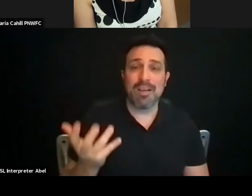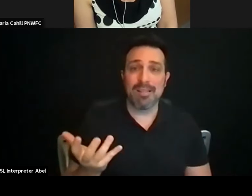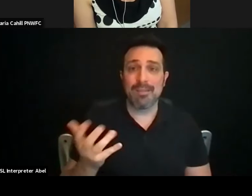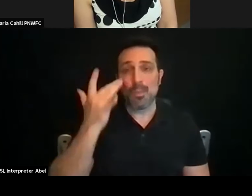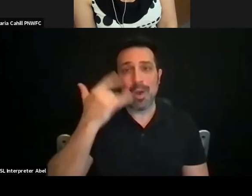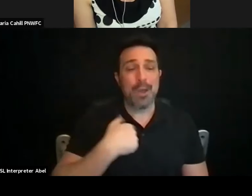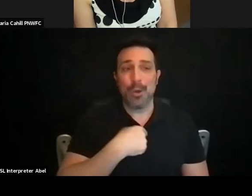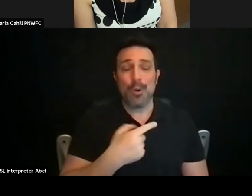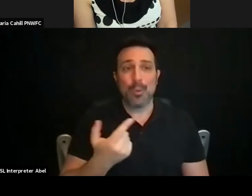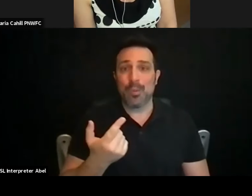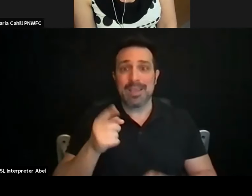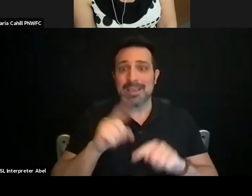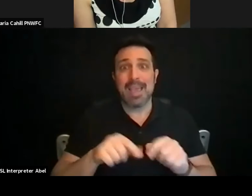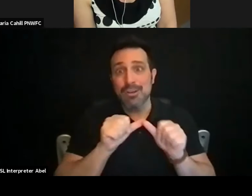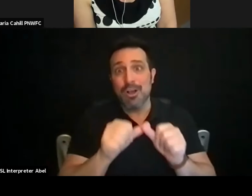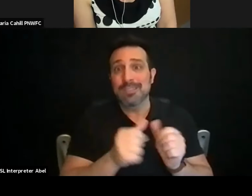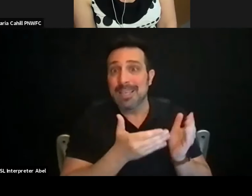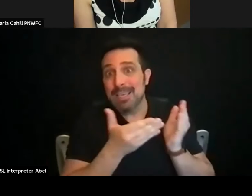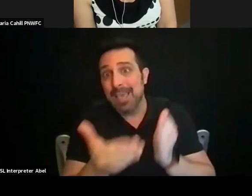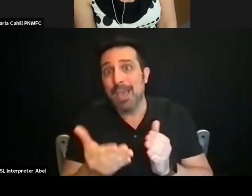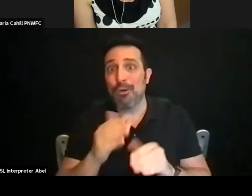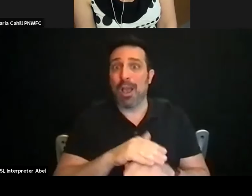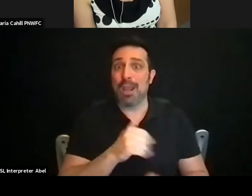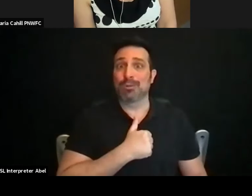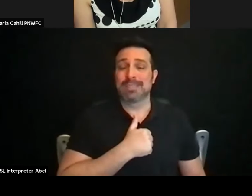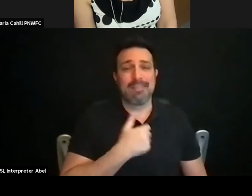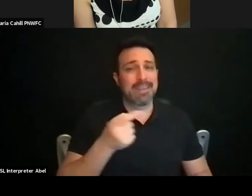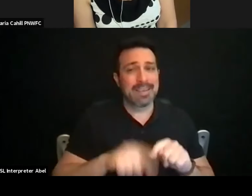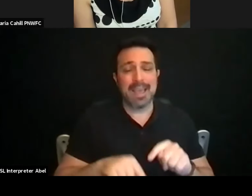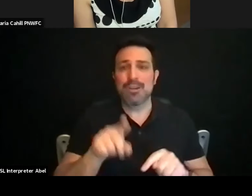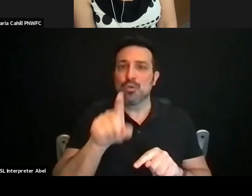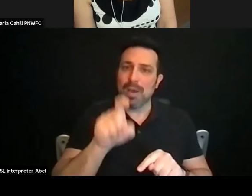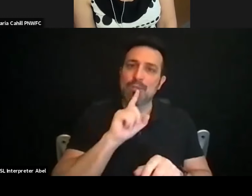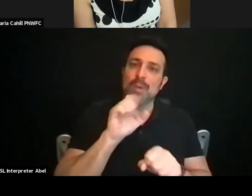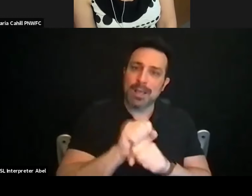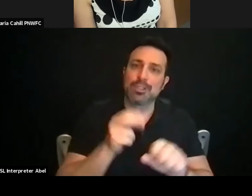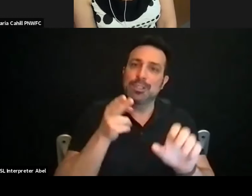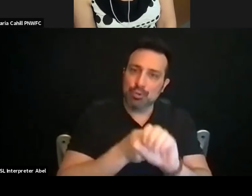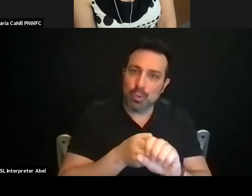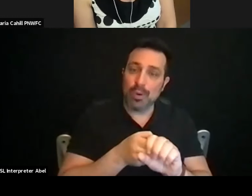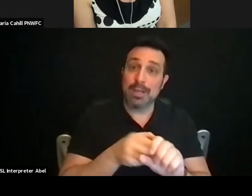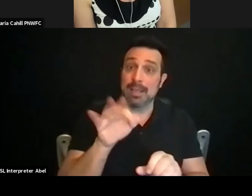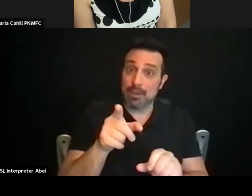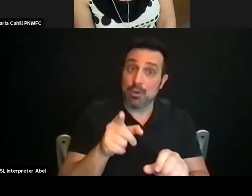make sure that they rally behind us and actually start getting in on it and doing the work as well.